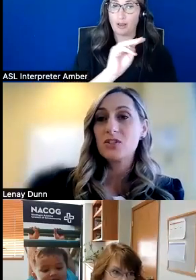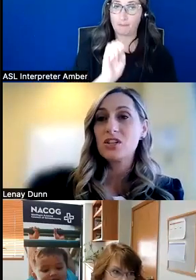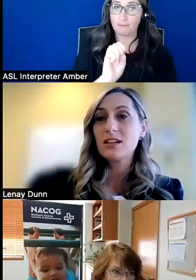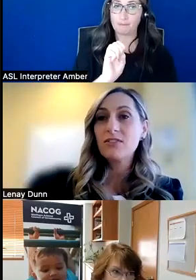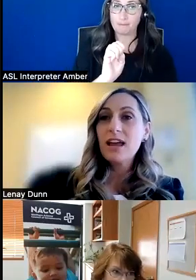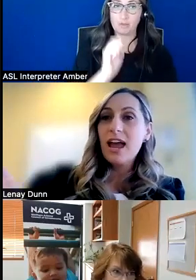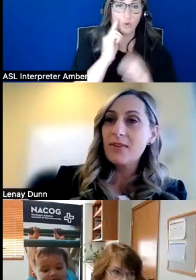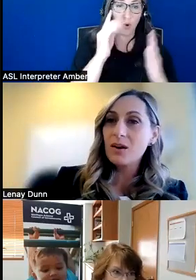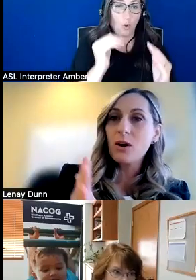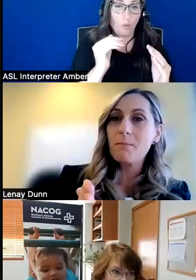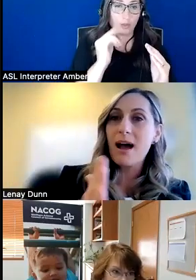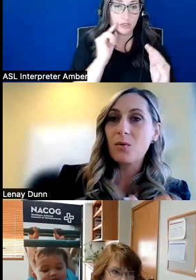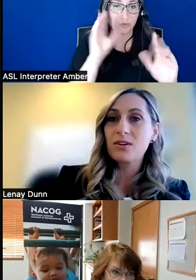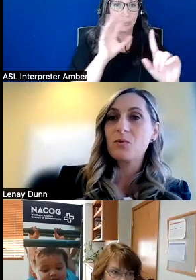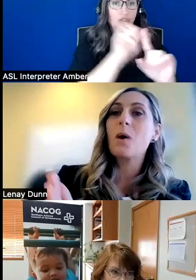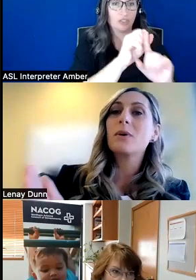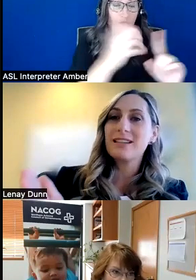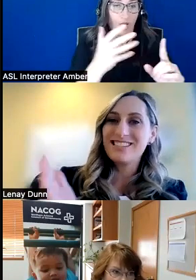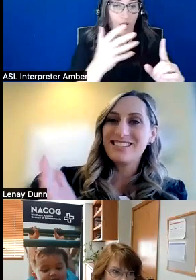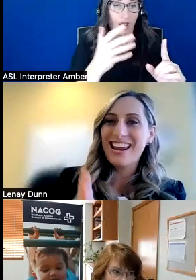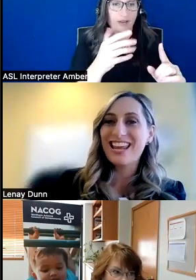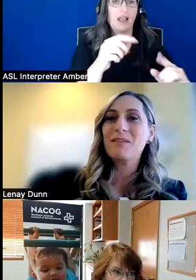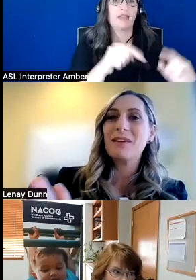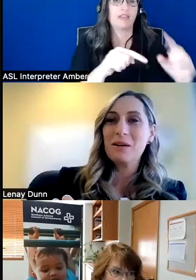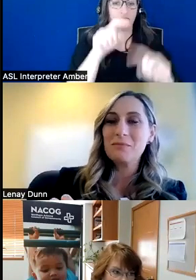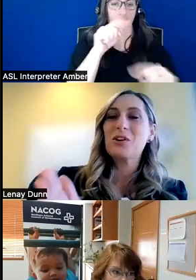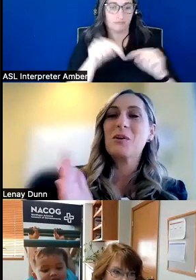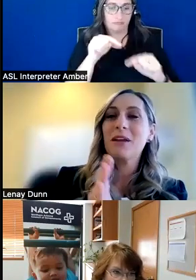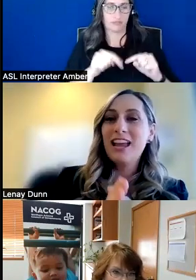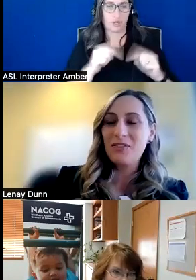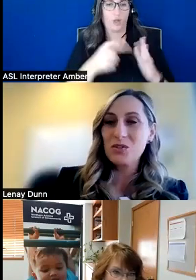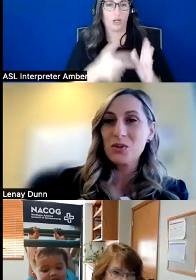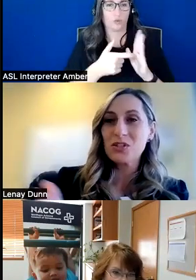achieve, and then work backwards of what will it take in the medium-term and the short-term